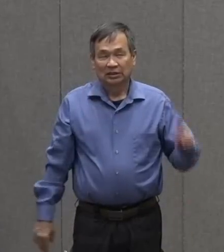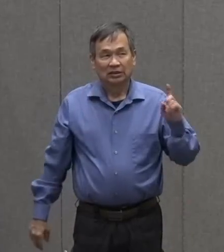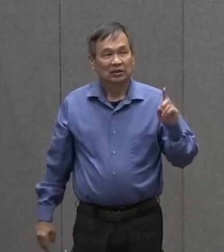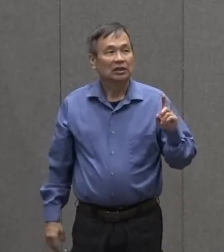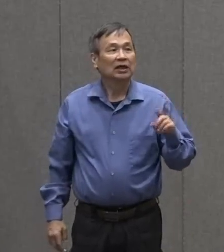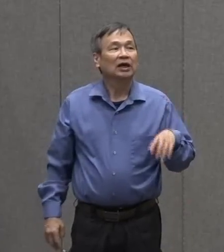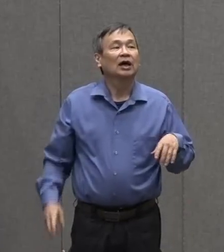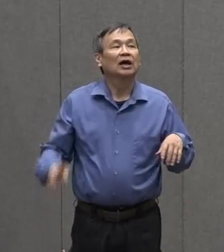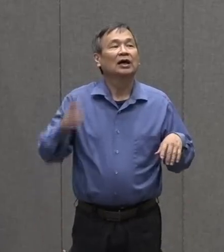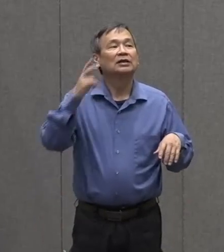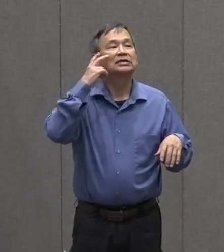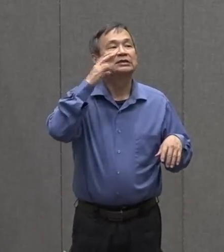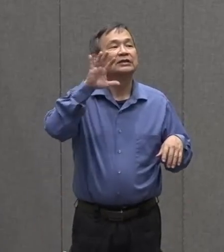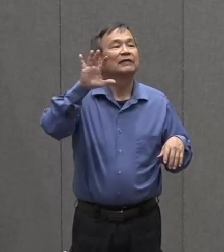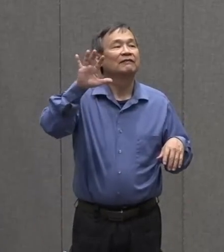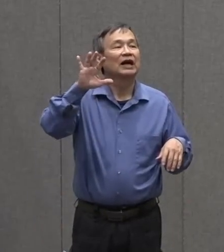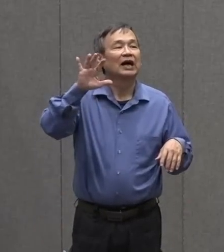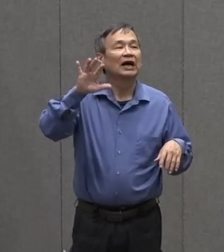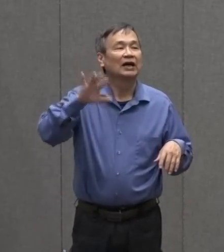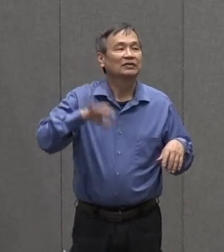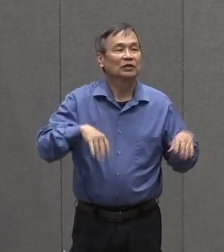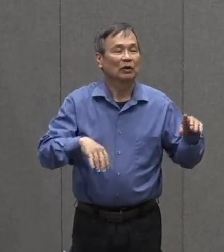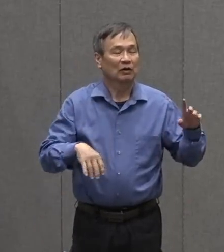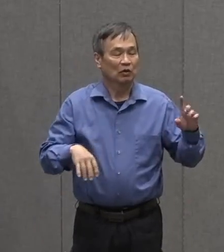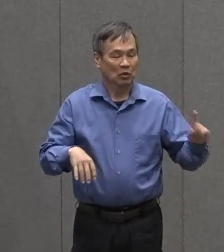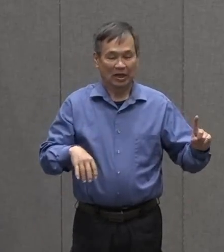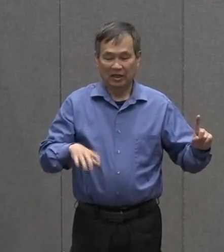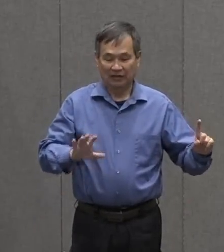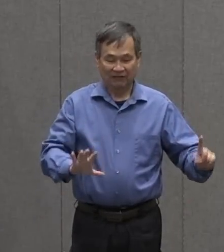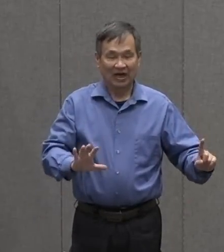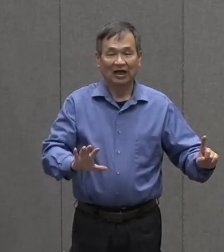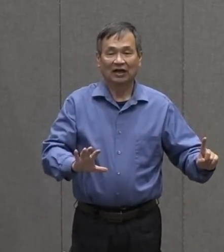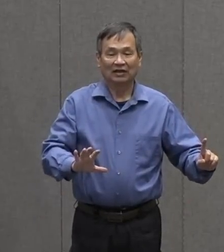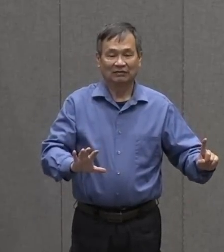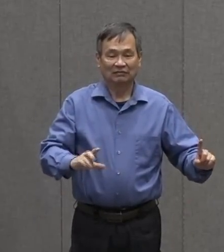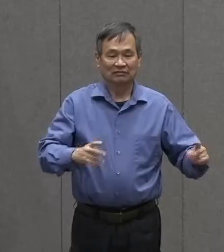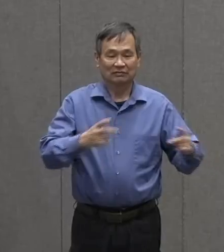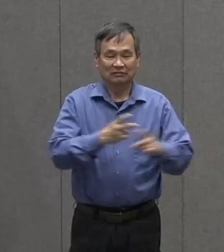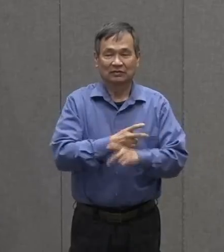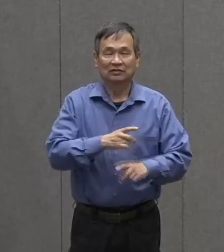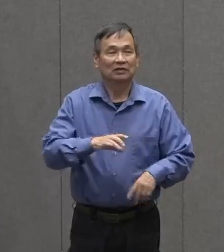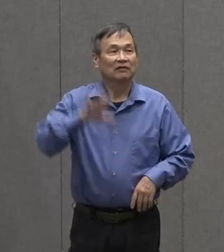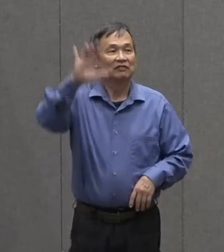So maybe let me just put the five times the one. So unlike those other games